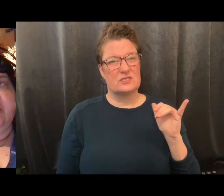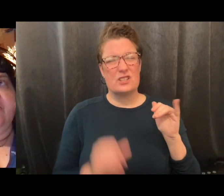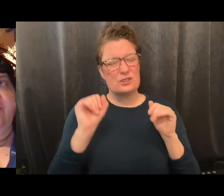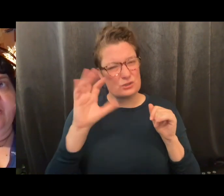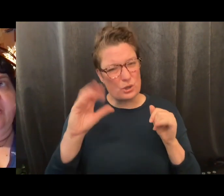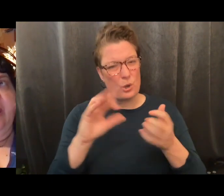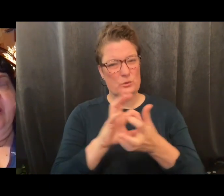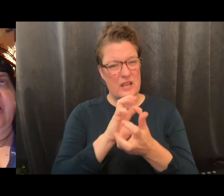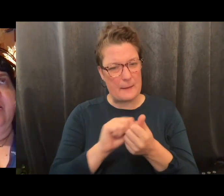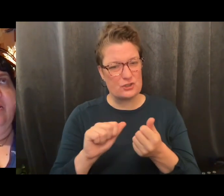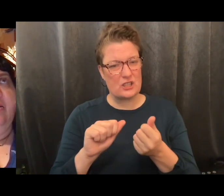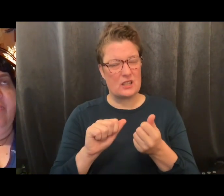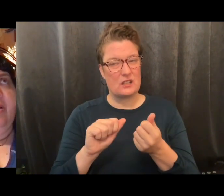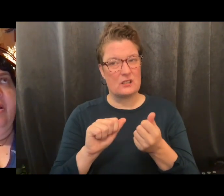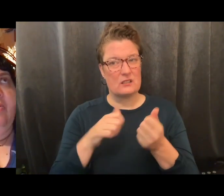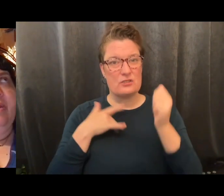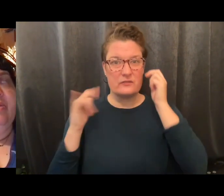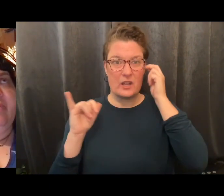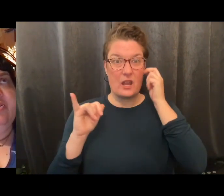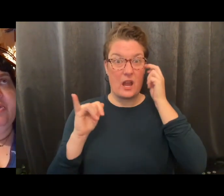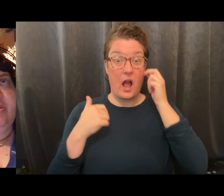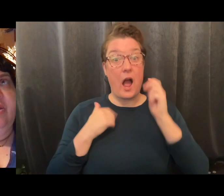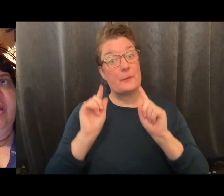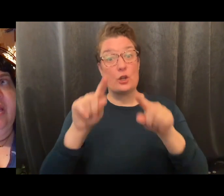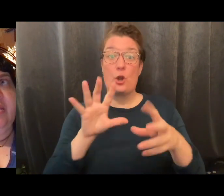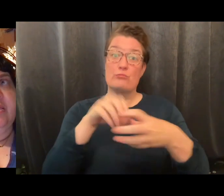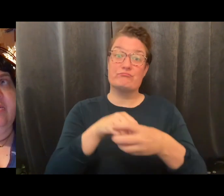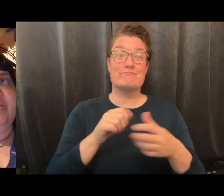to go be with my Jewish community to observe Rosh Hashanah and Yom Kippur,